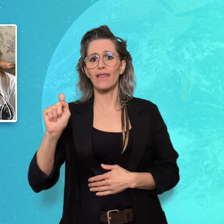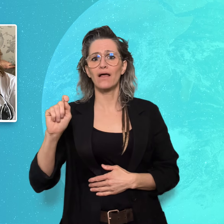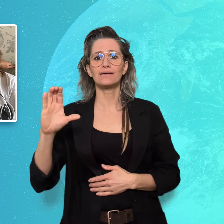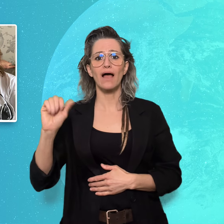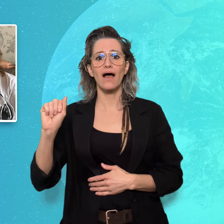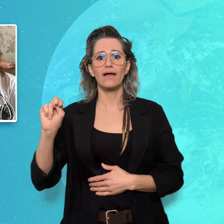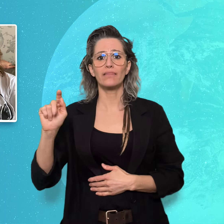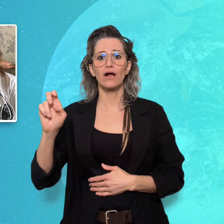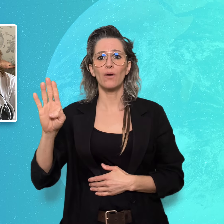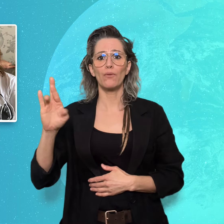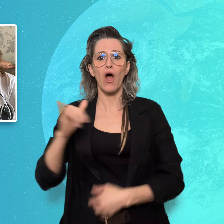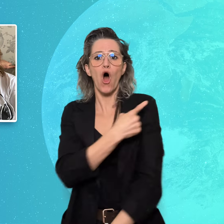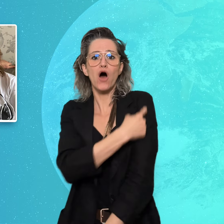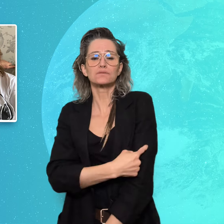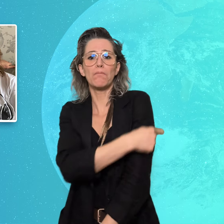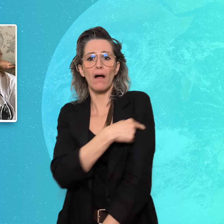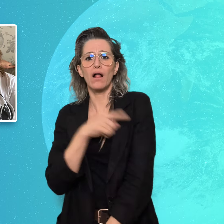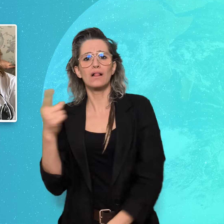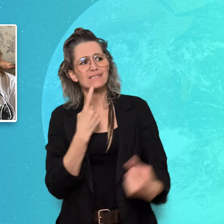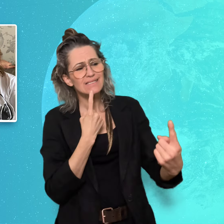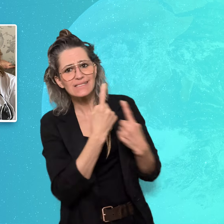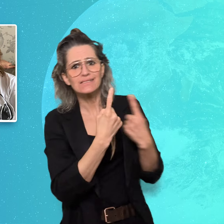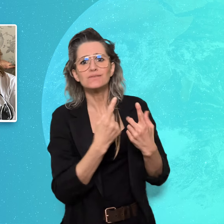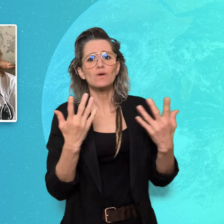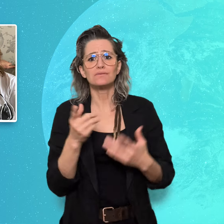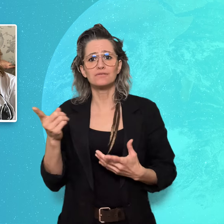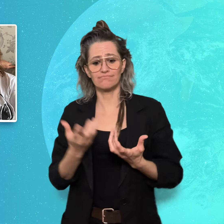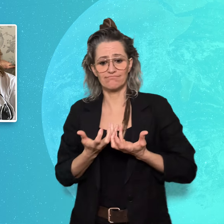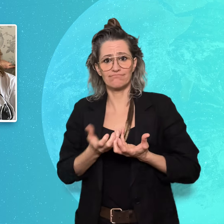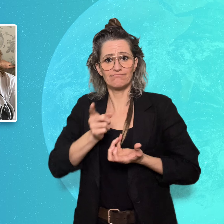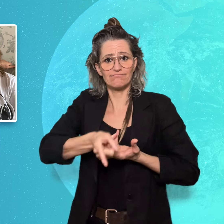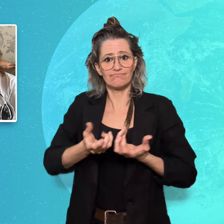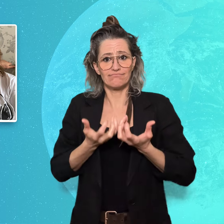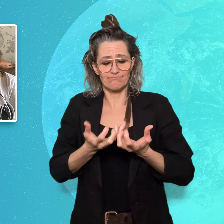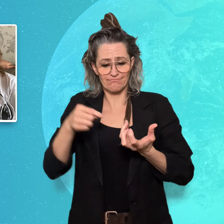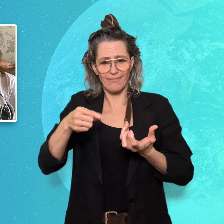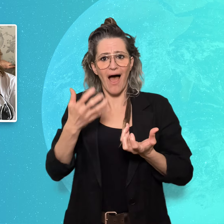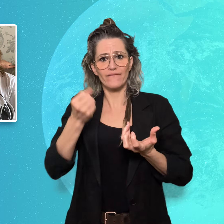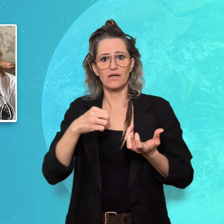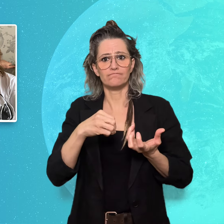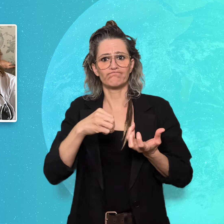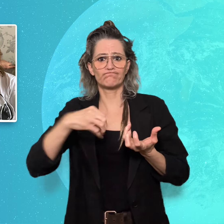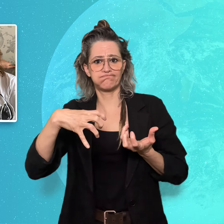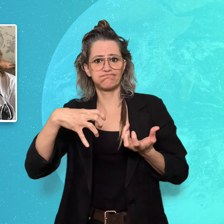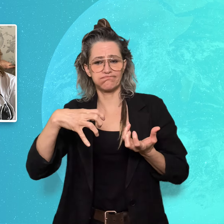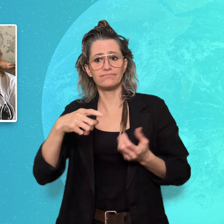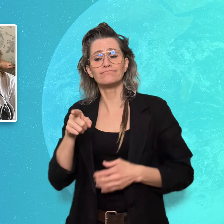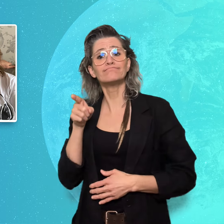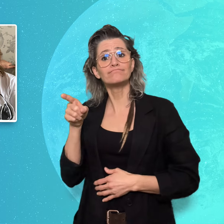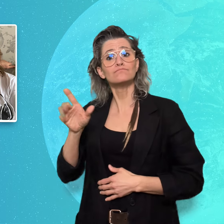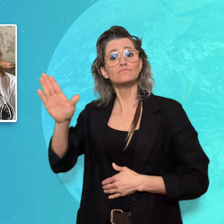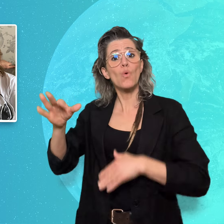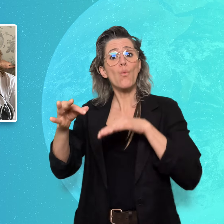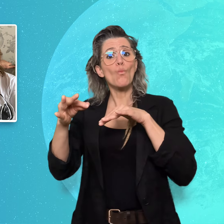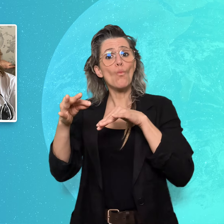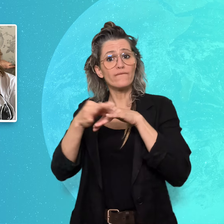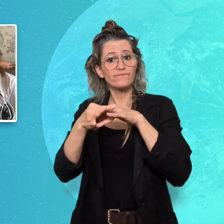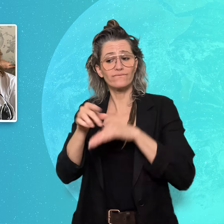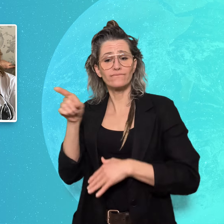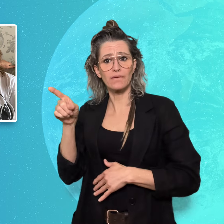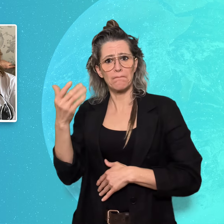Hospital to discuss a benign cyst on his testicle. Despite his wife's